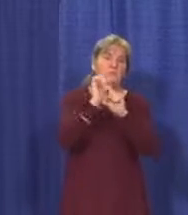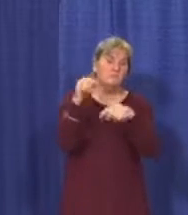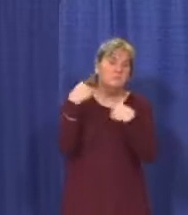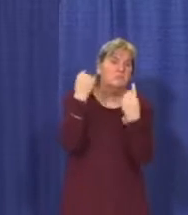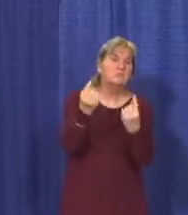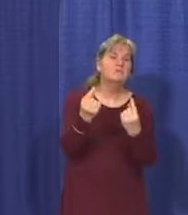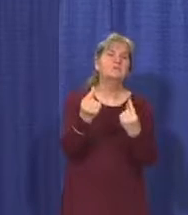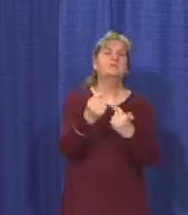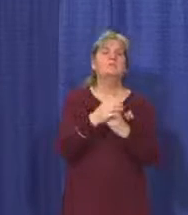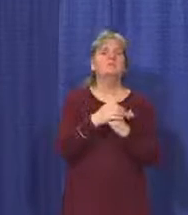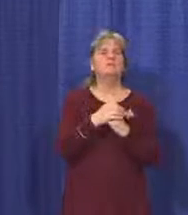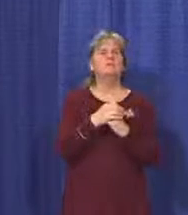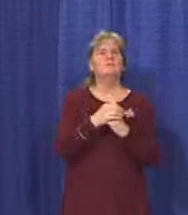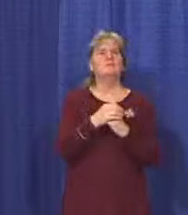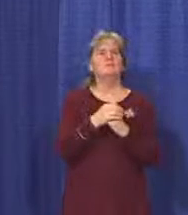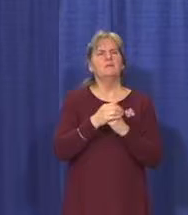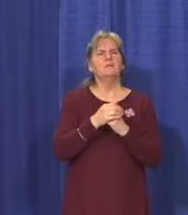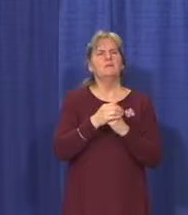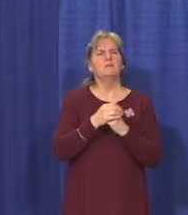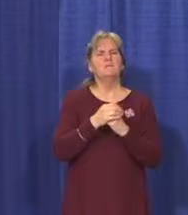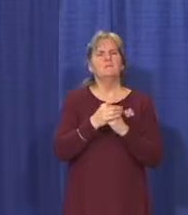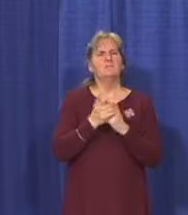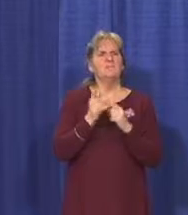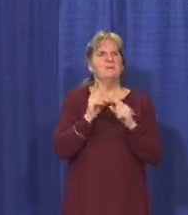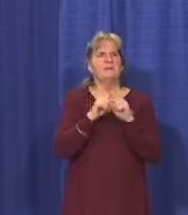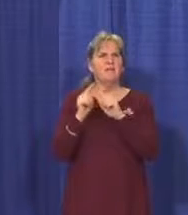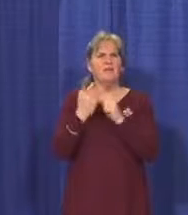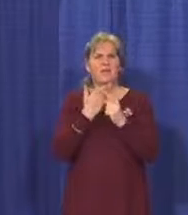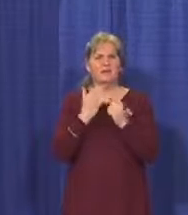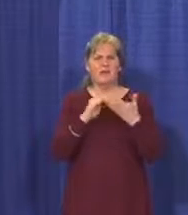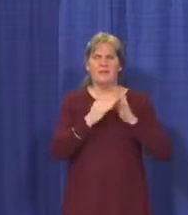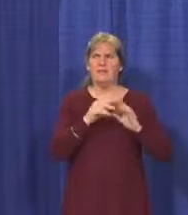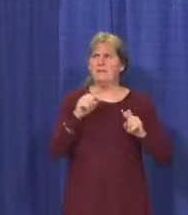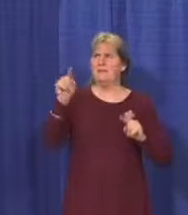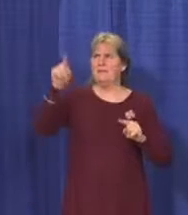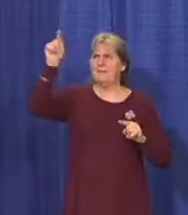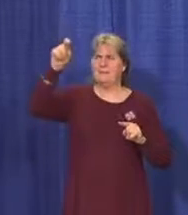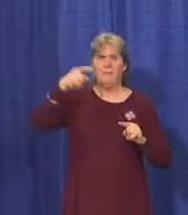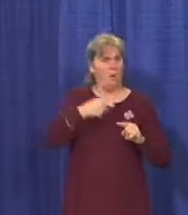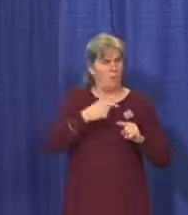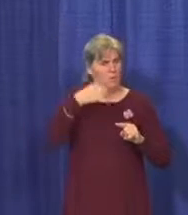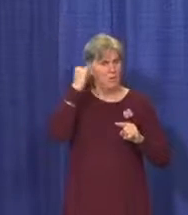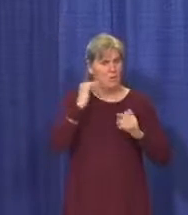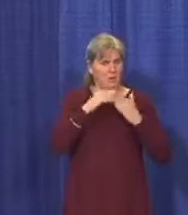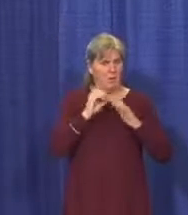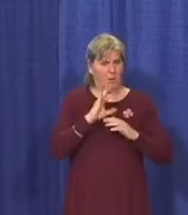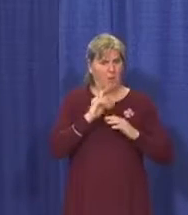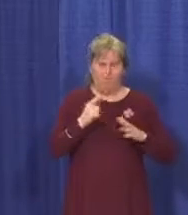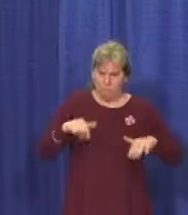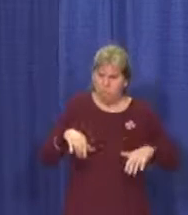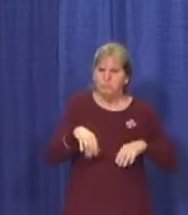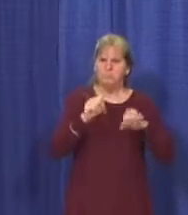doing such an exceptional job and such pressures in our communities but still stepping